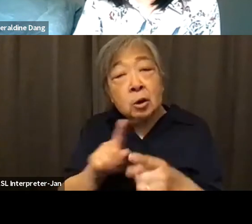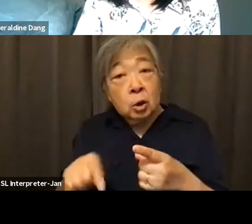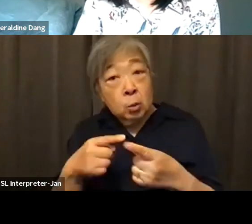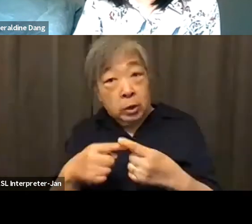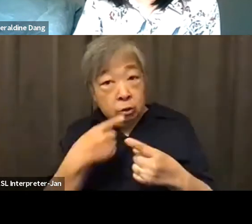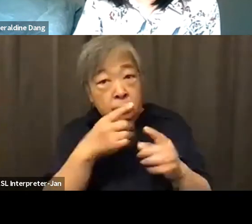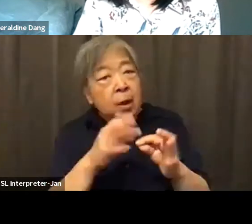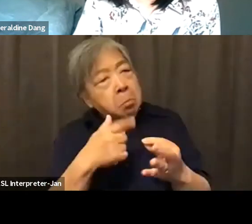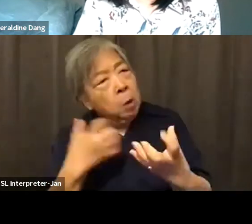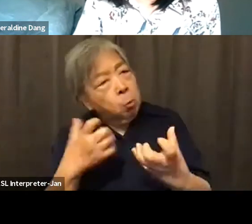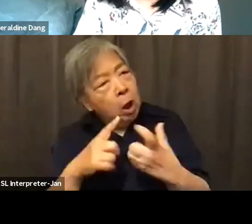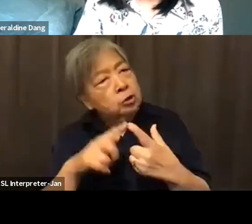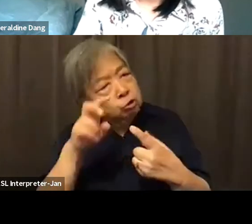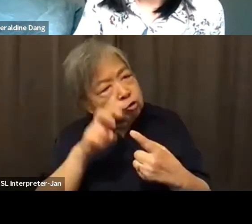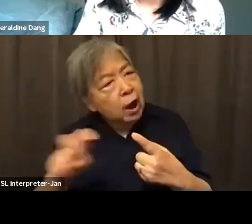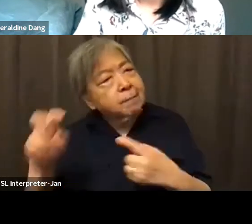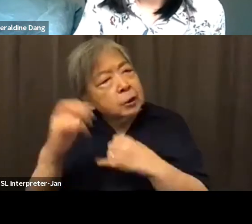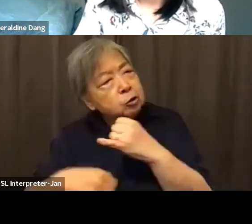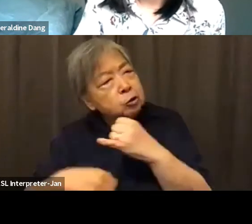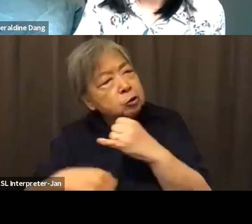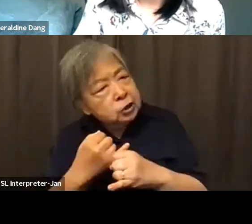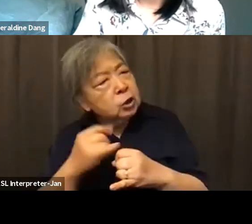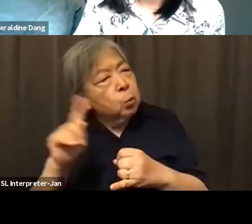international exchange and where you wanted to go?